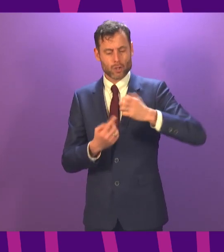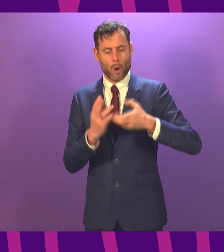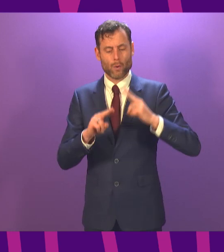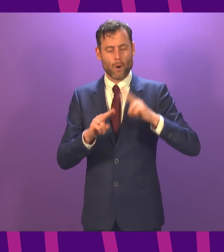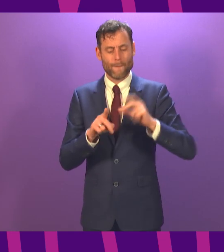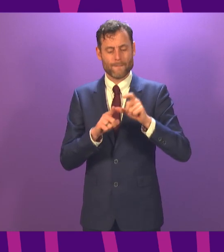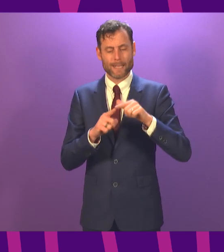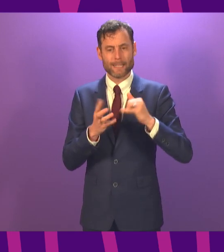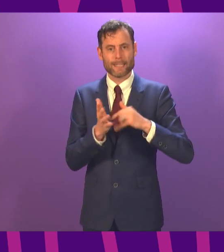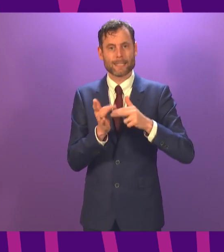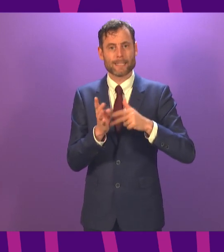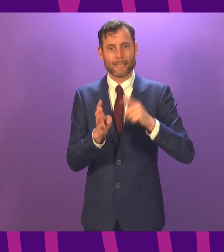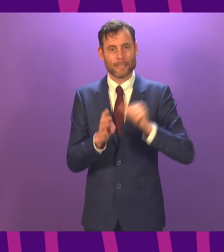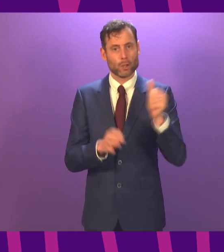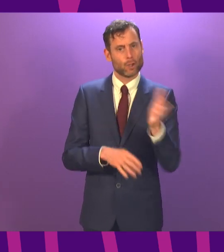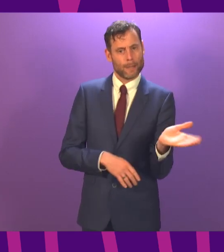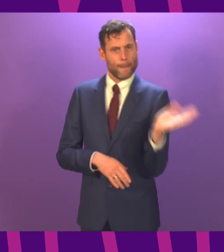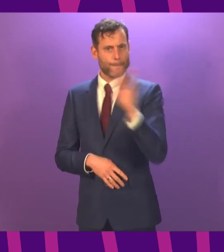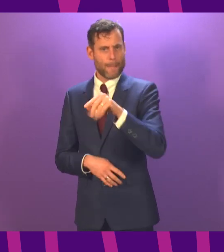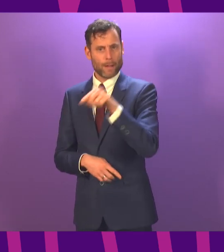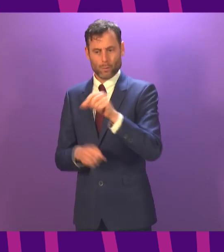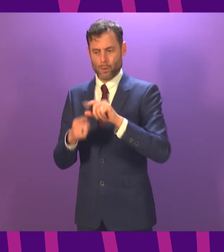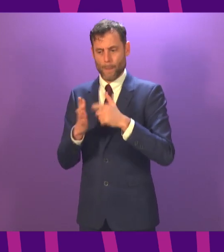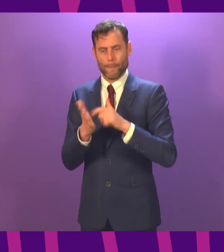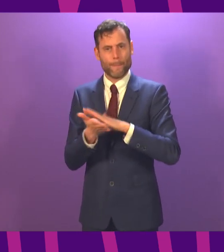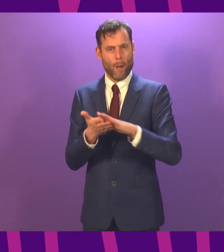return to its spiritual home in Perth, with all the economic benefits that that will bring?